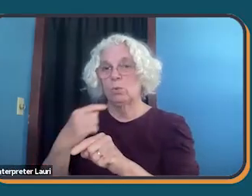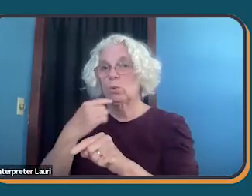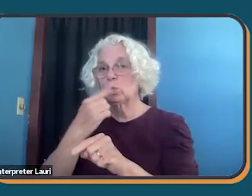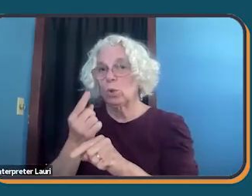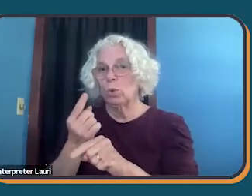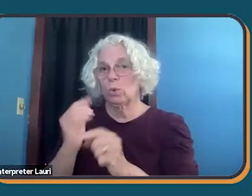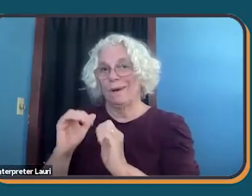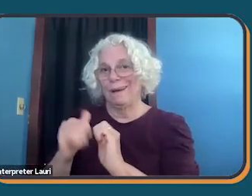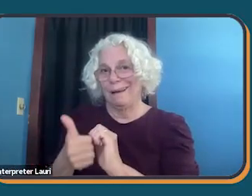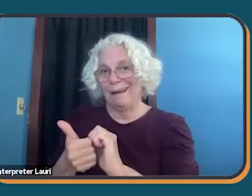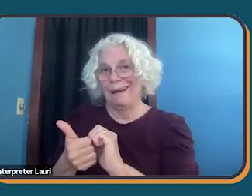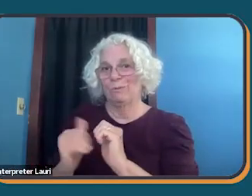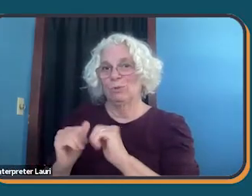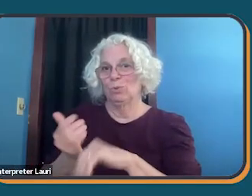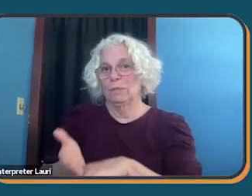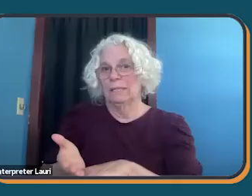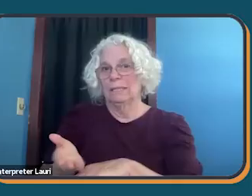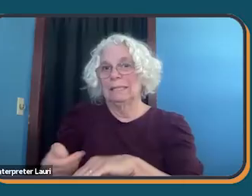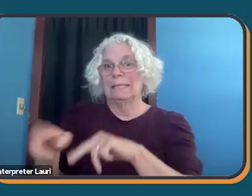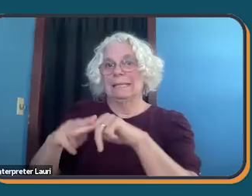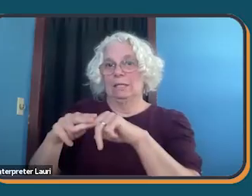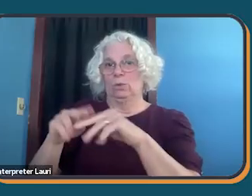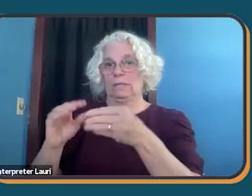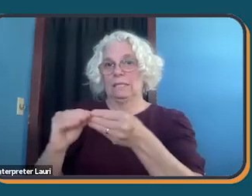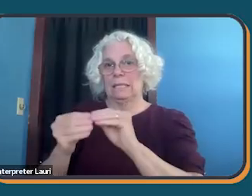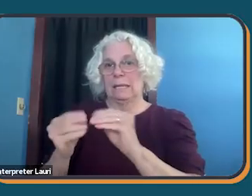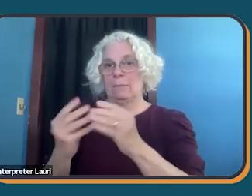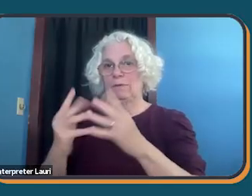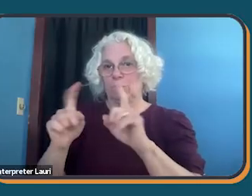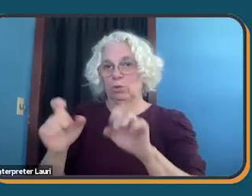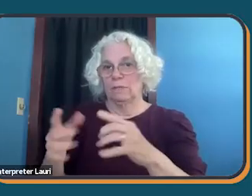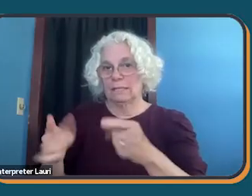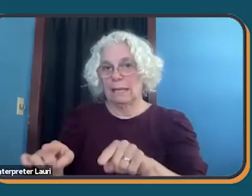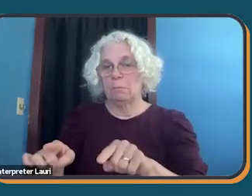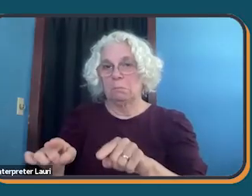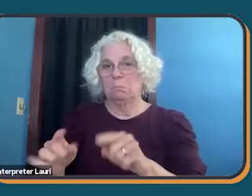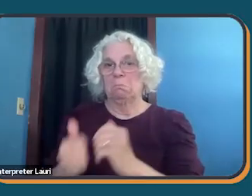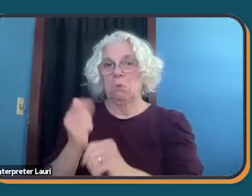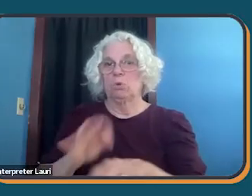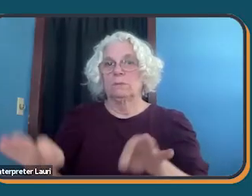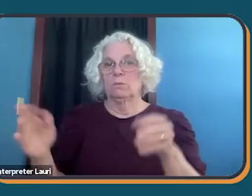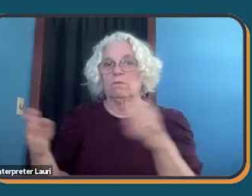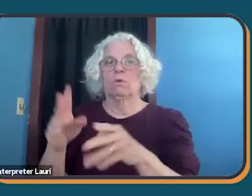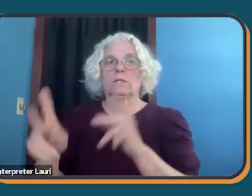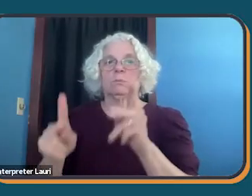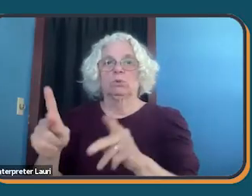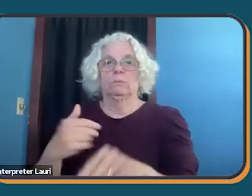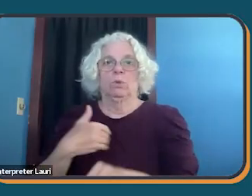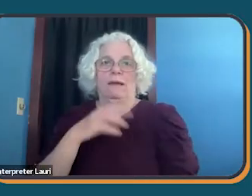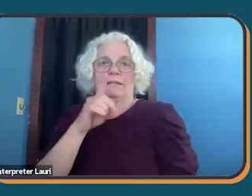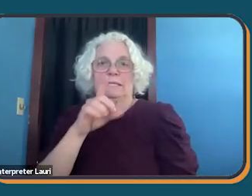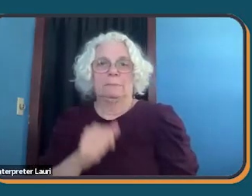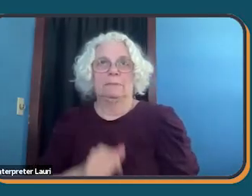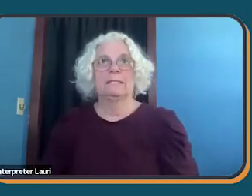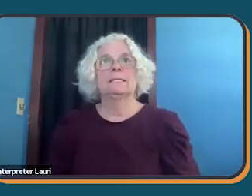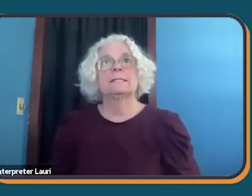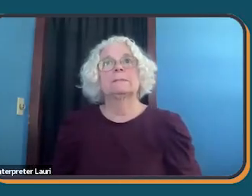preventive screening rates and enhance the quality of care for all patients, especially those with disabilities.